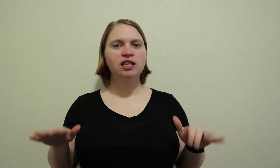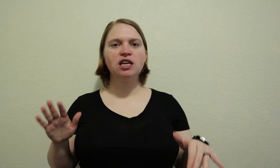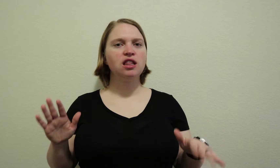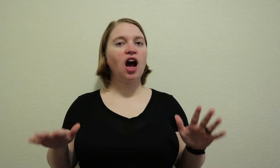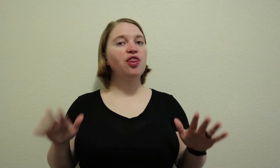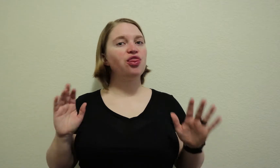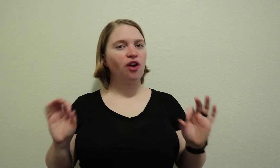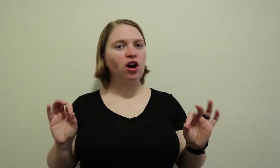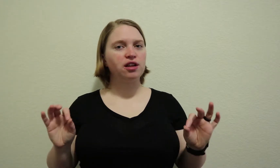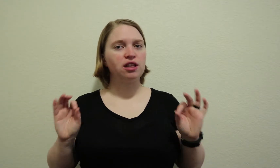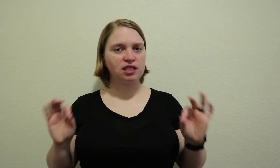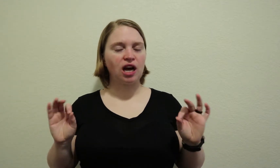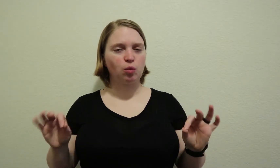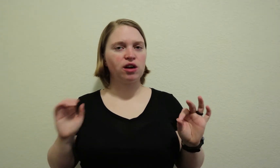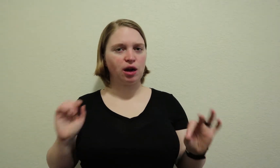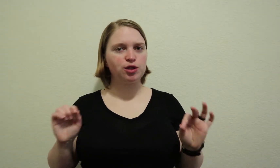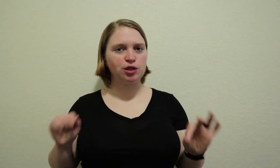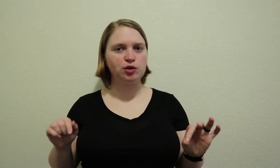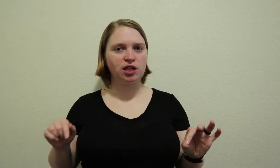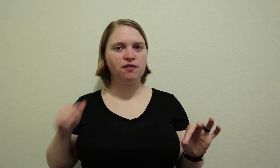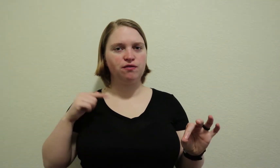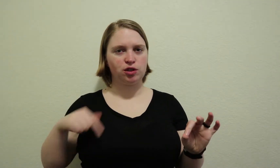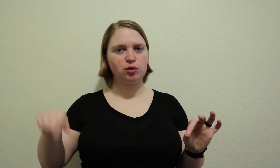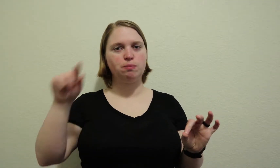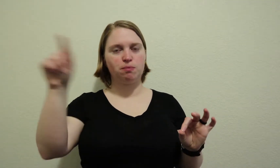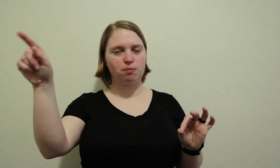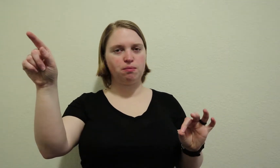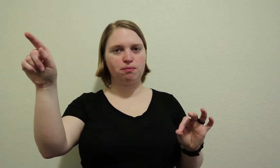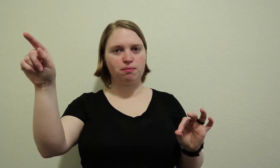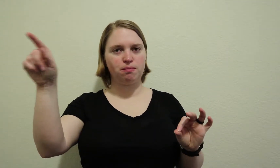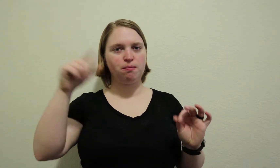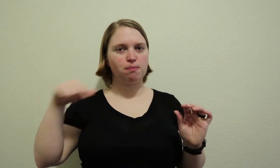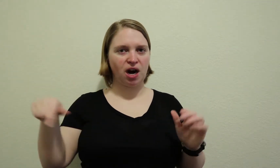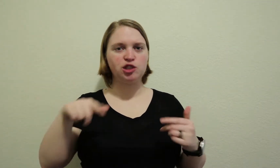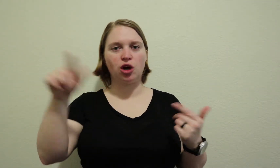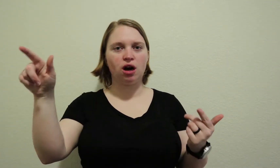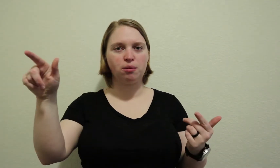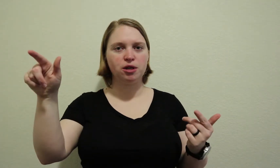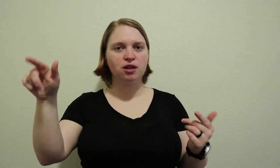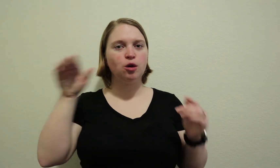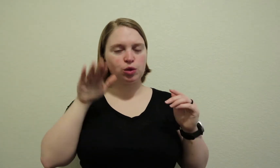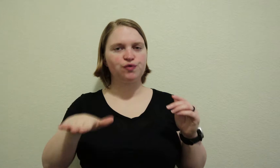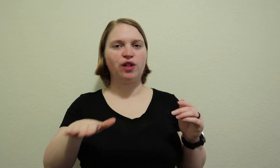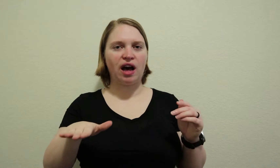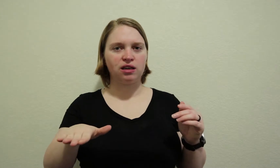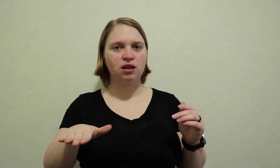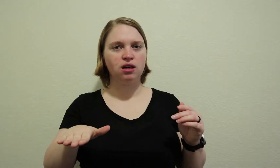Didn't, I thought the sidewalk I was using to my job was flat